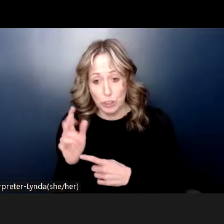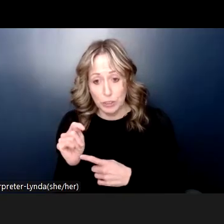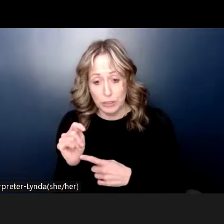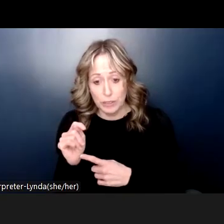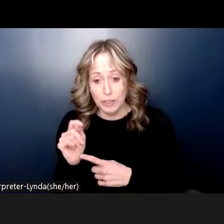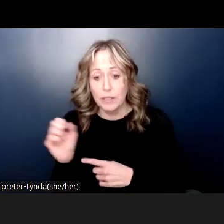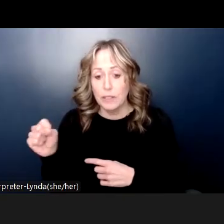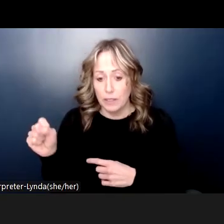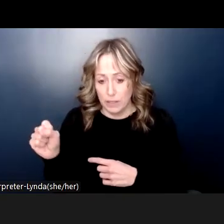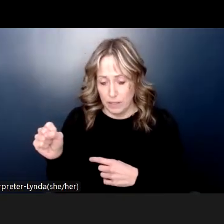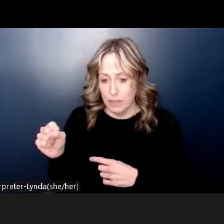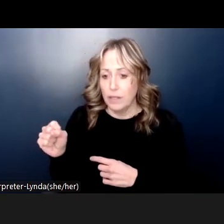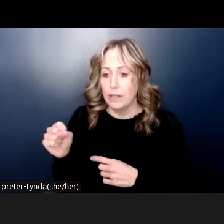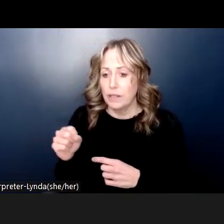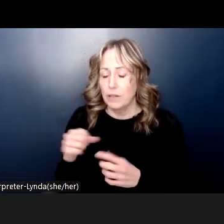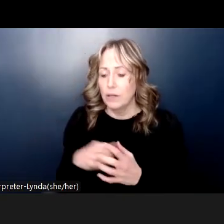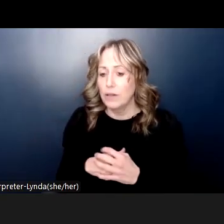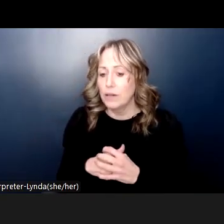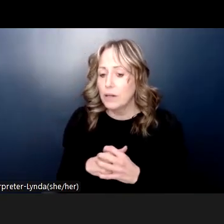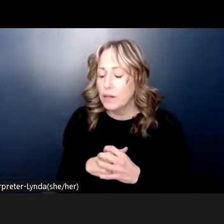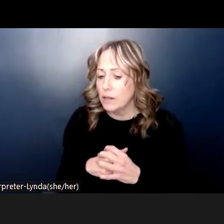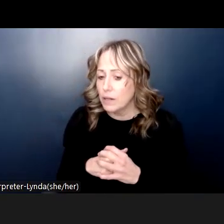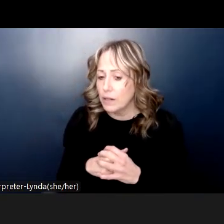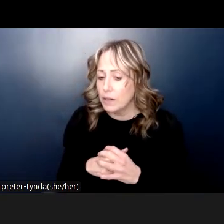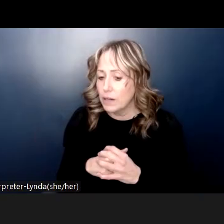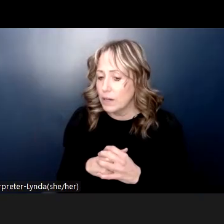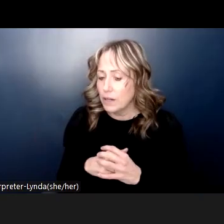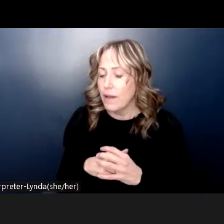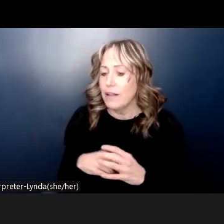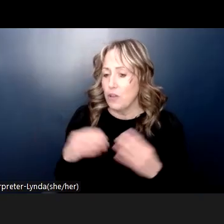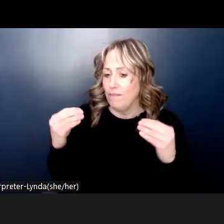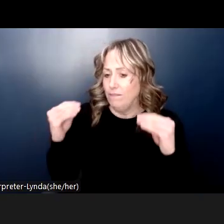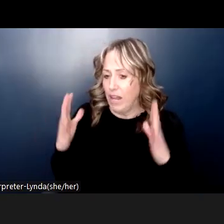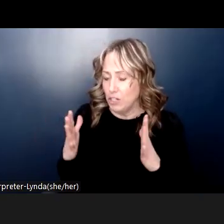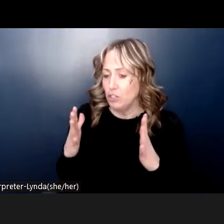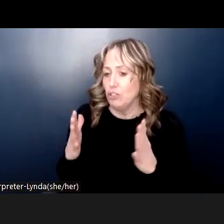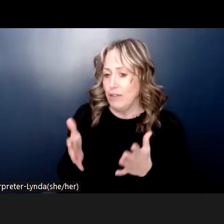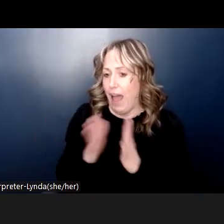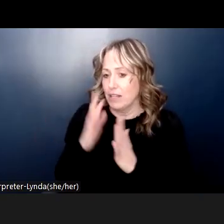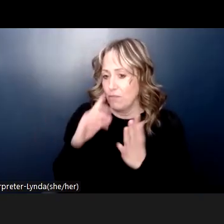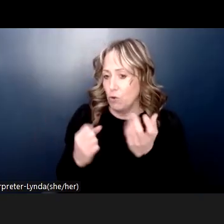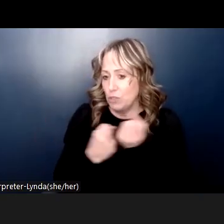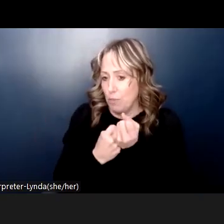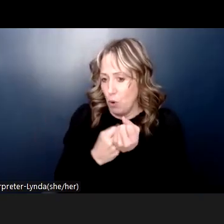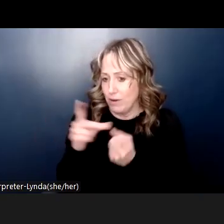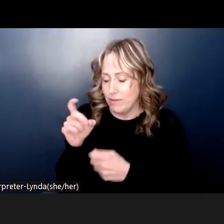under often asks for vendors of and ask for support documents for rejected trans interactions.